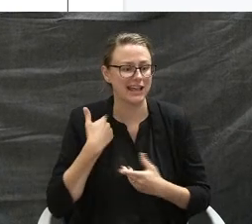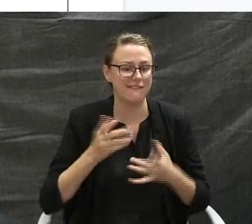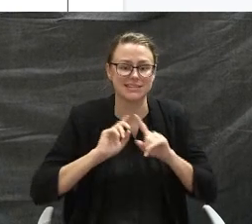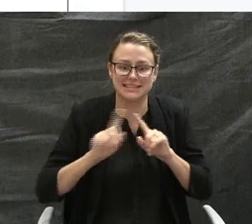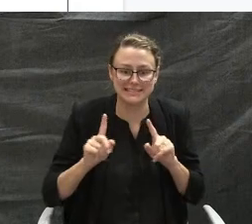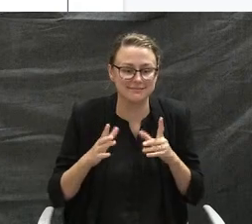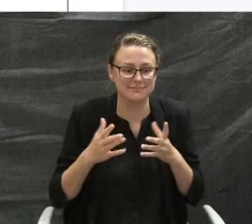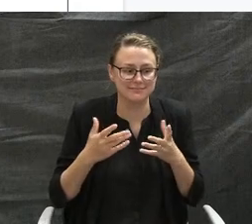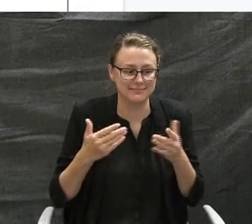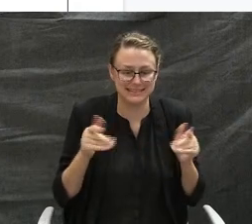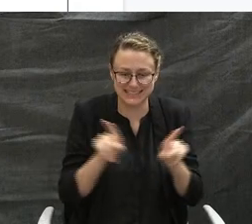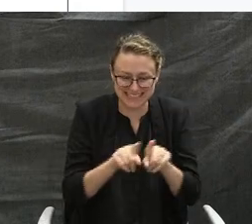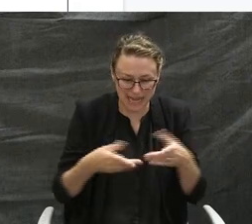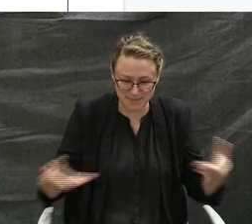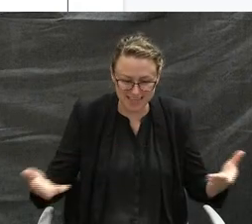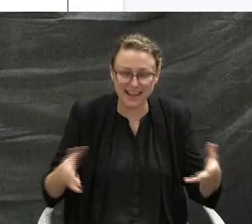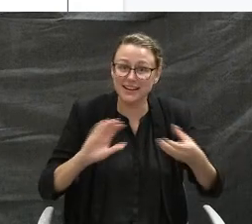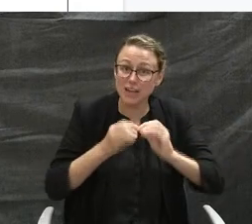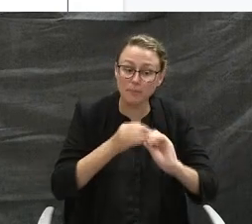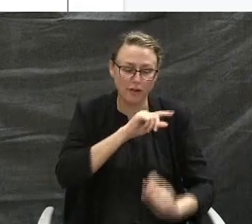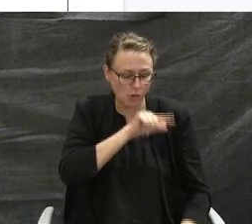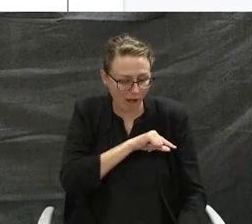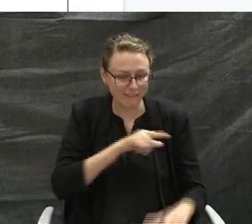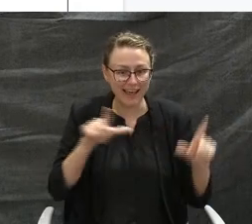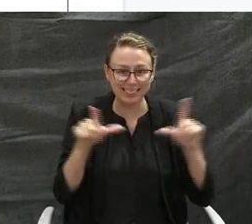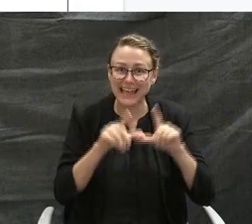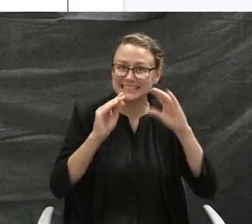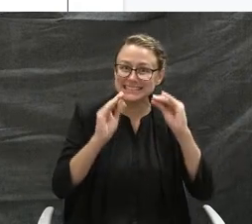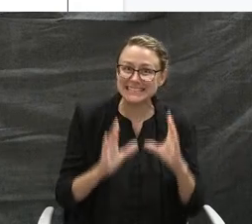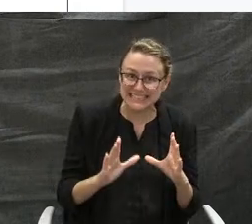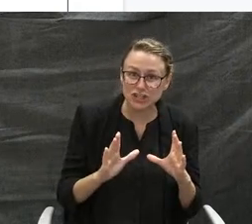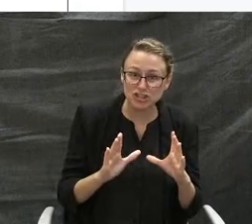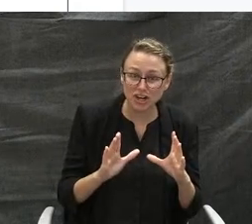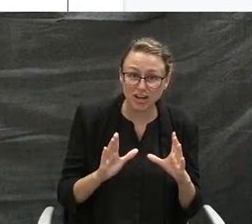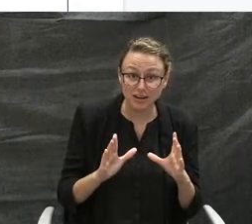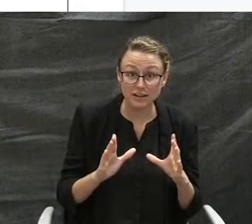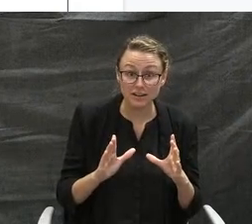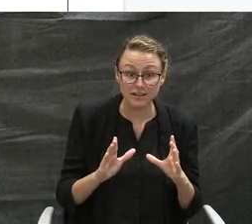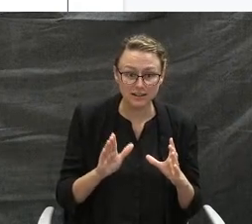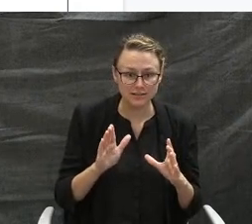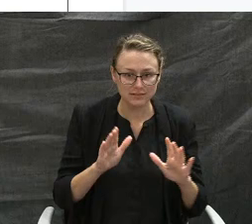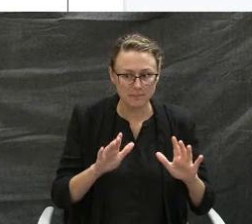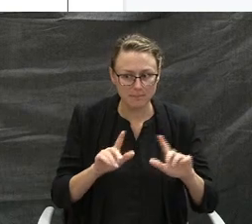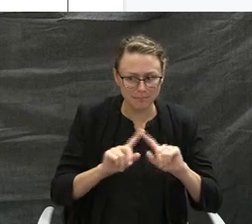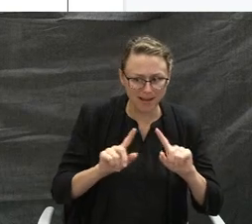to the same limiting factor, which was a number of qualified licensed teachers that would maintain the required 50%